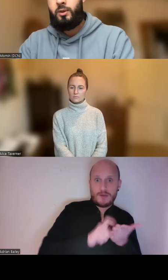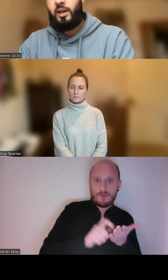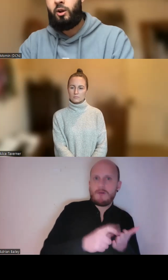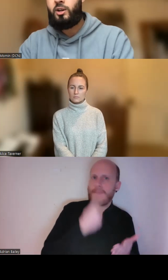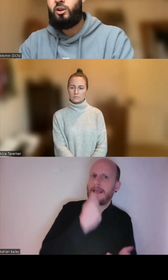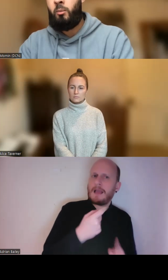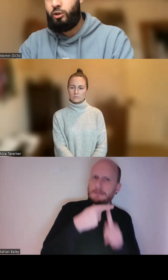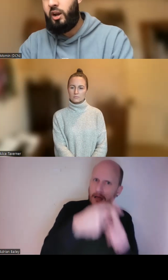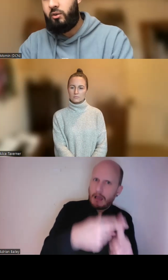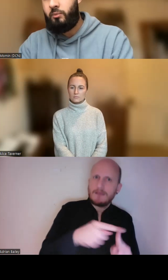With TikTok, it's a lot more general.